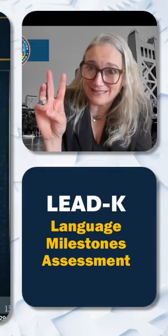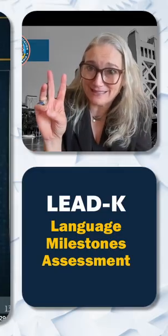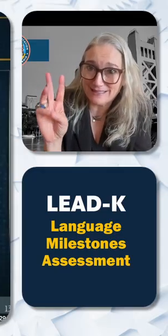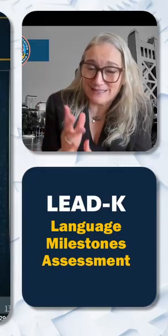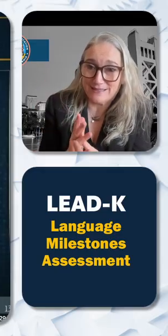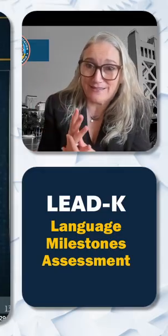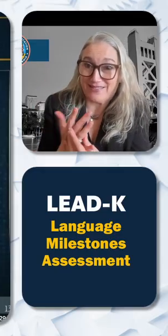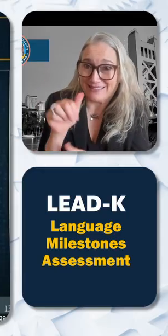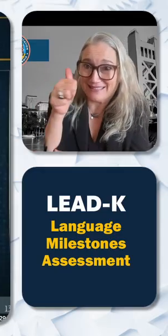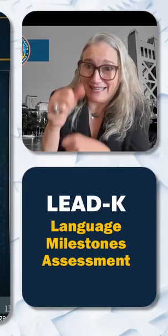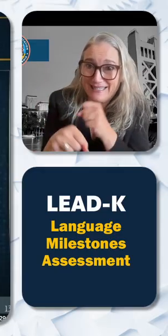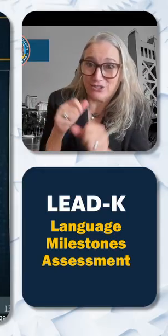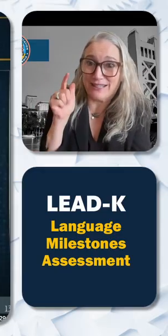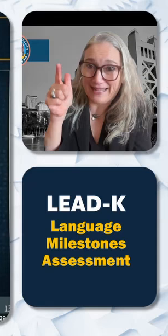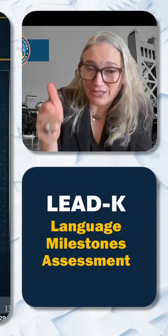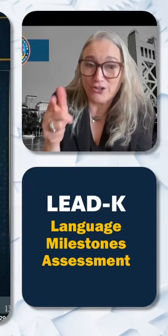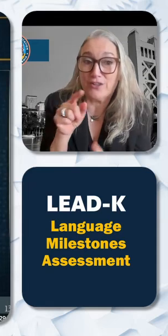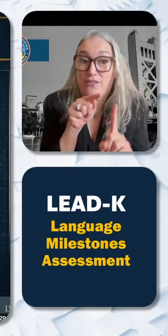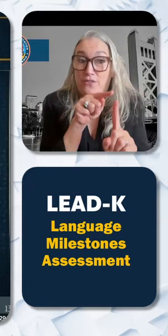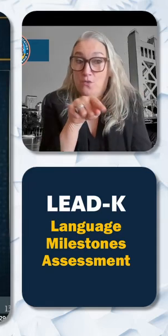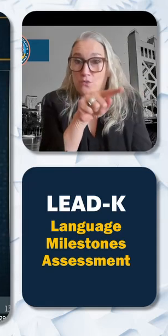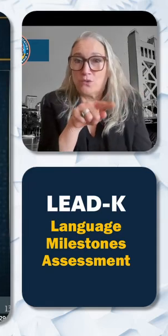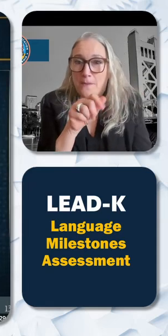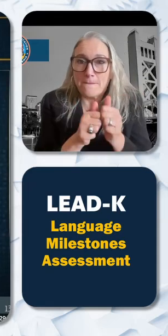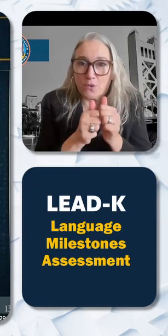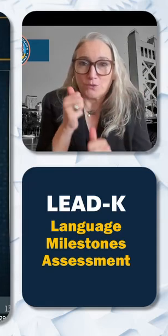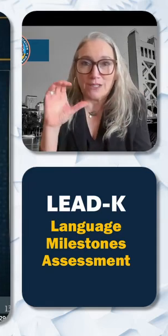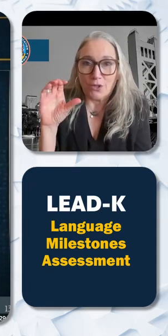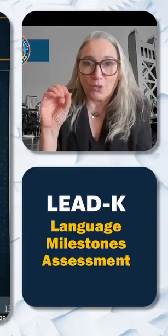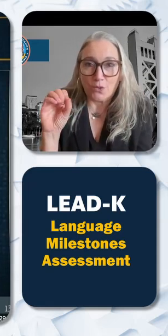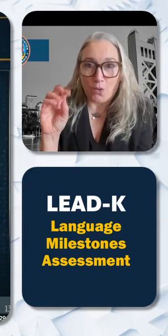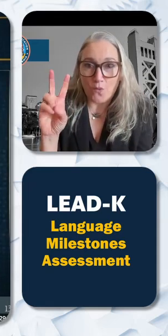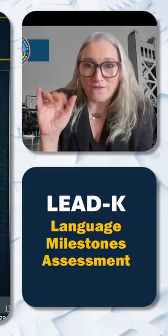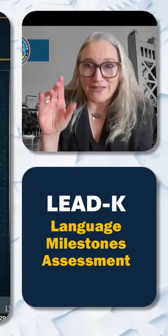And it's been the same since 2016. This is 10 years later.